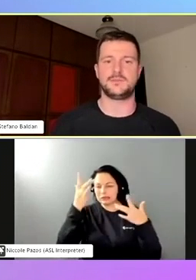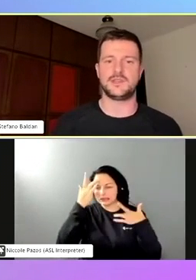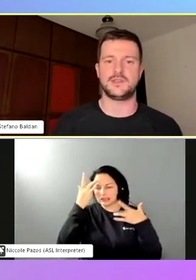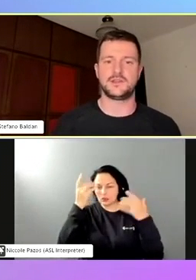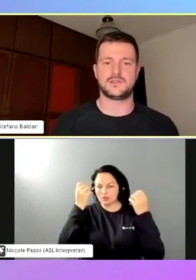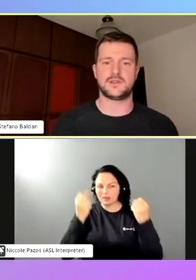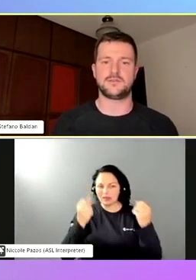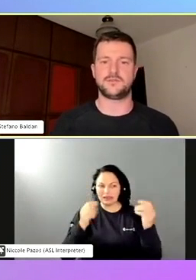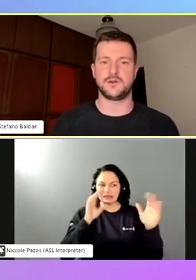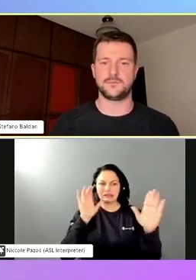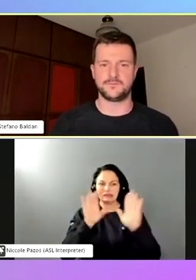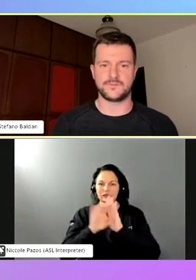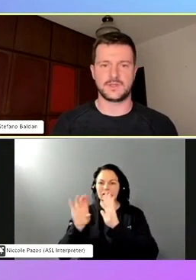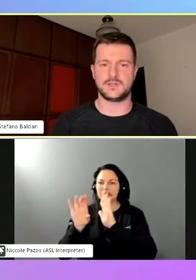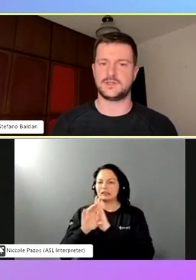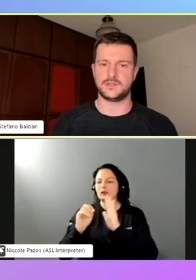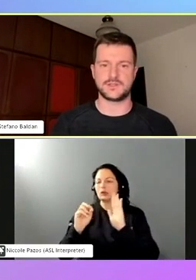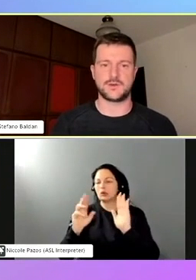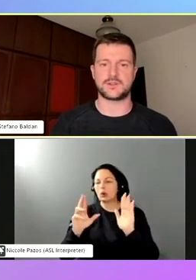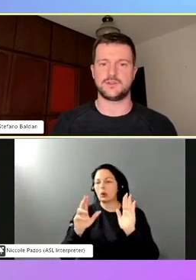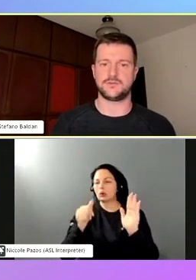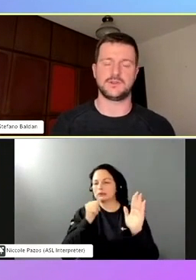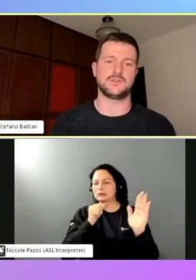of this product, and we want to navigate the spatially.